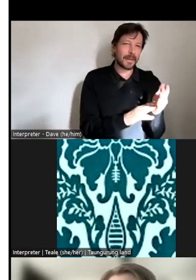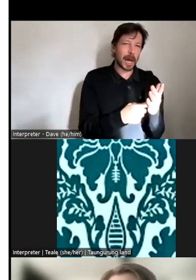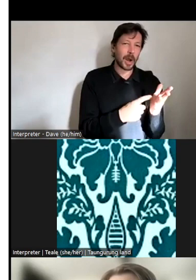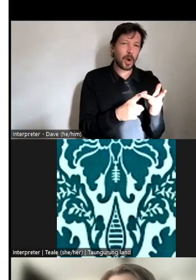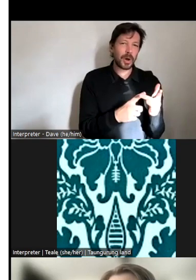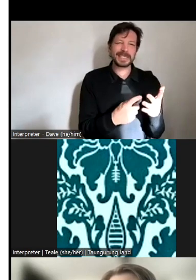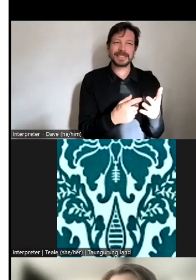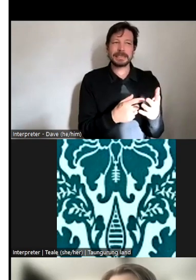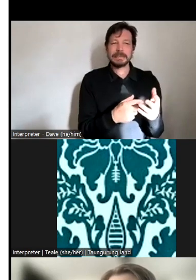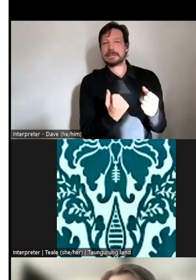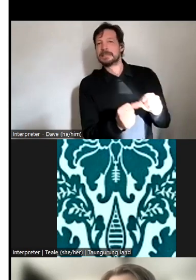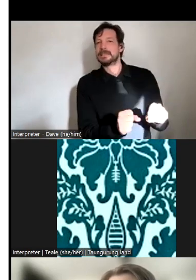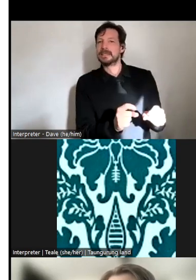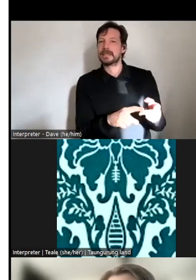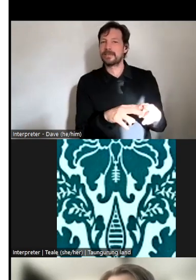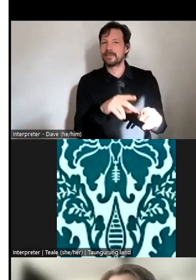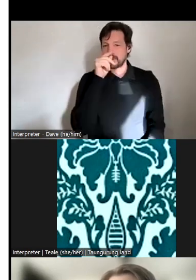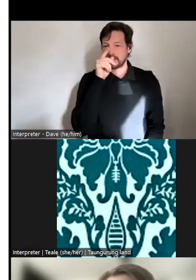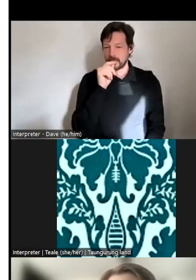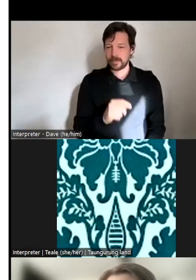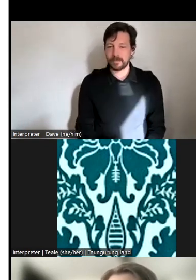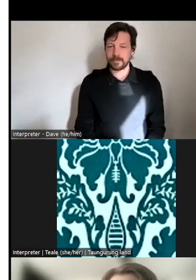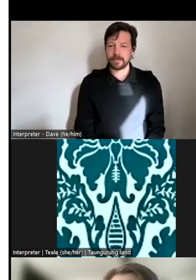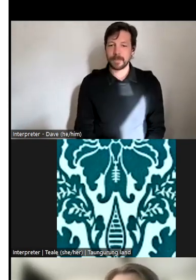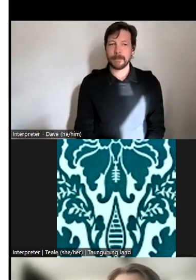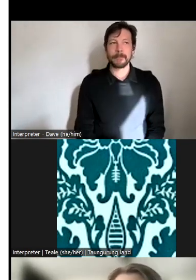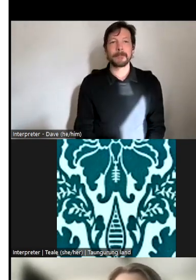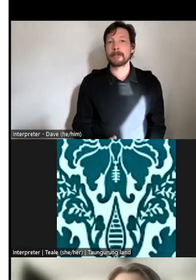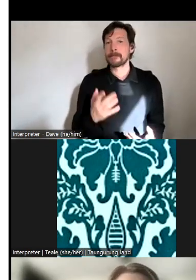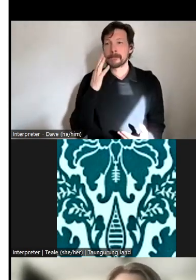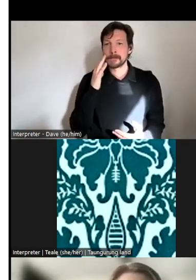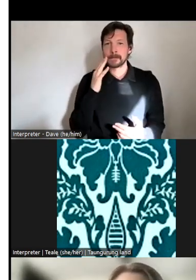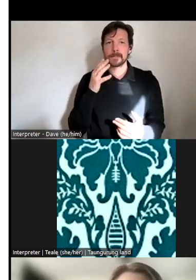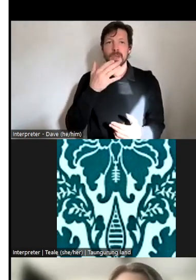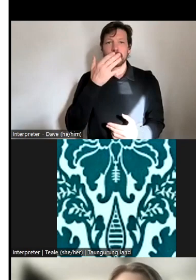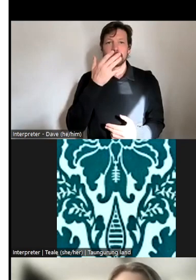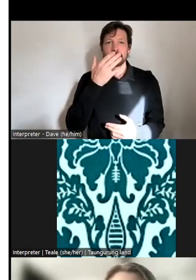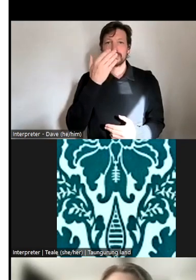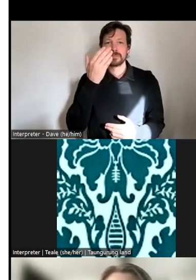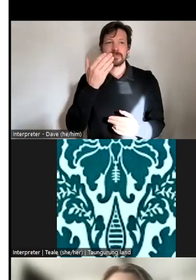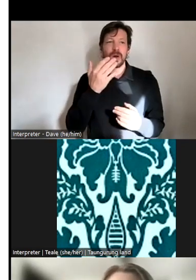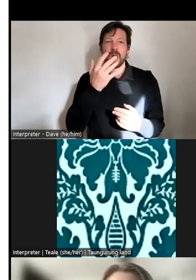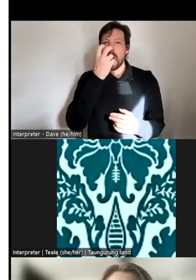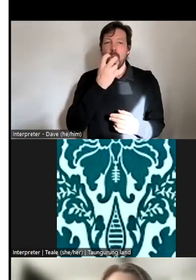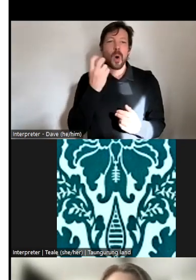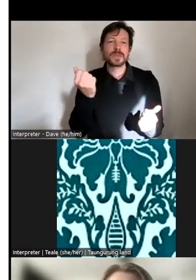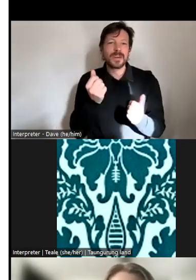But if a school age, if kids can lie still, they can have an MRI, there's no radiation from it